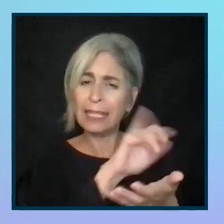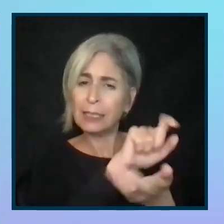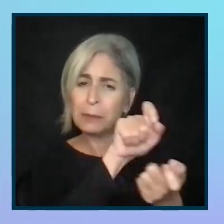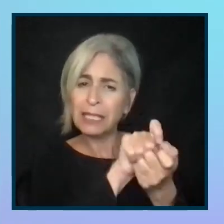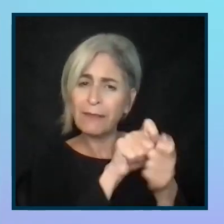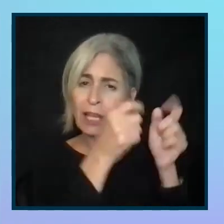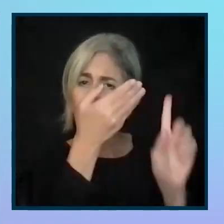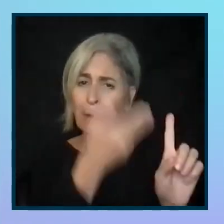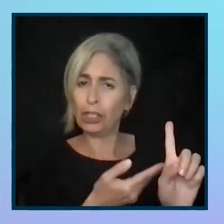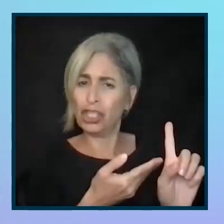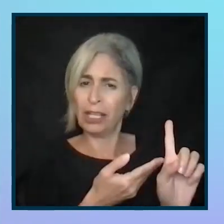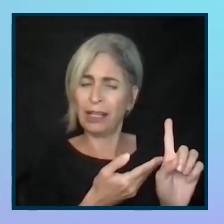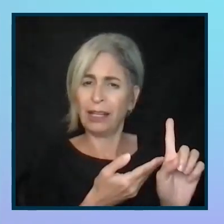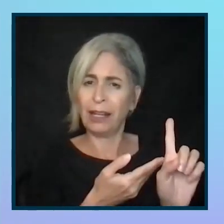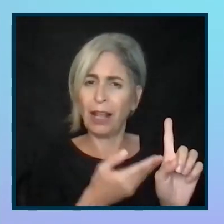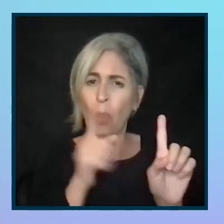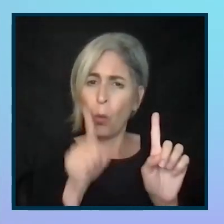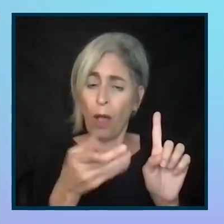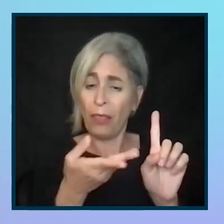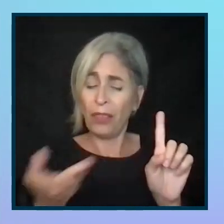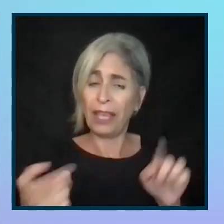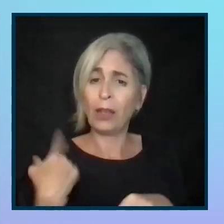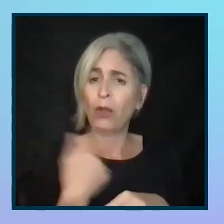And so one of the things we've been talking about